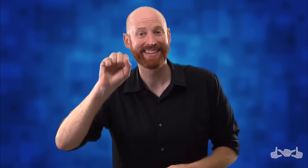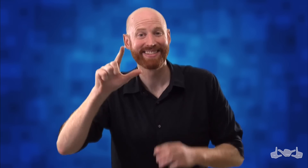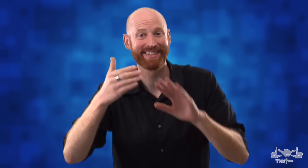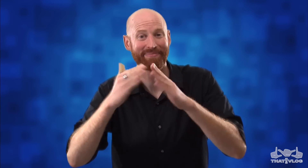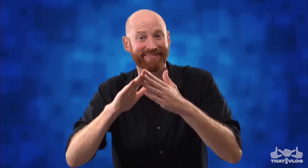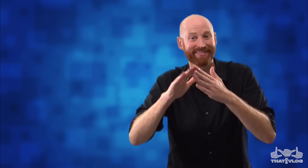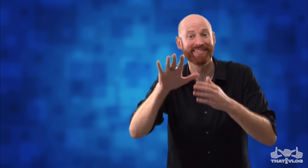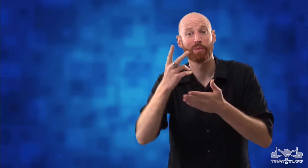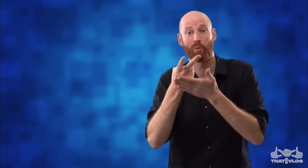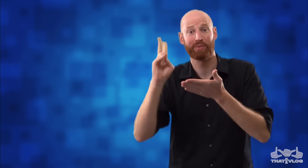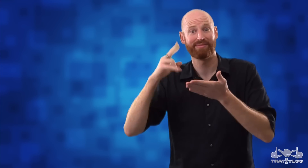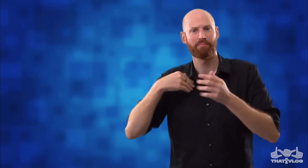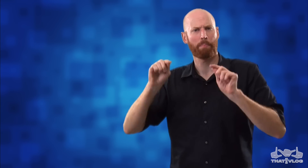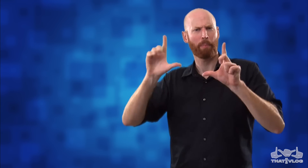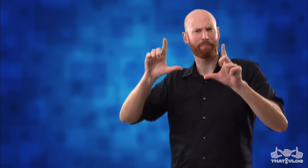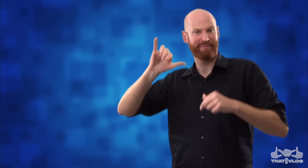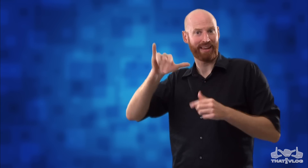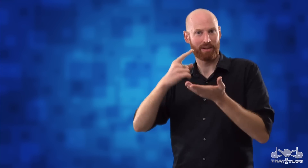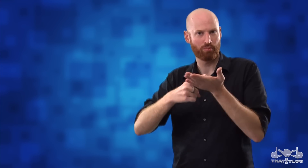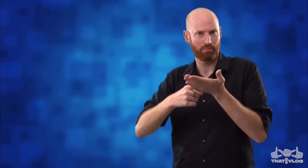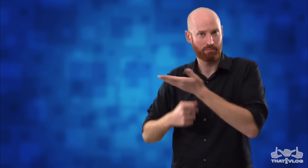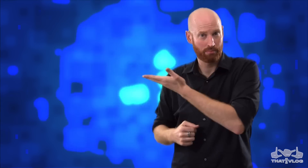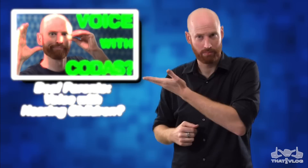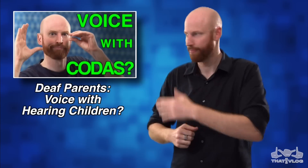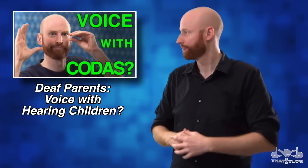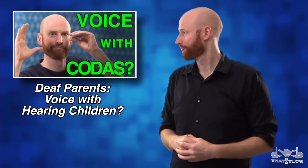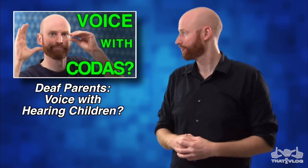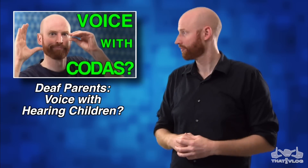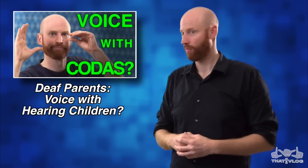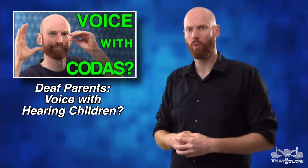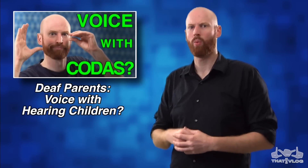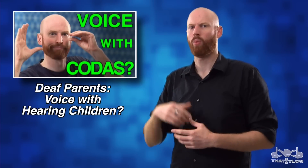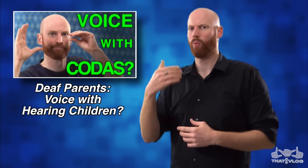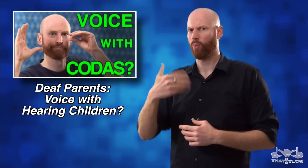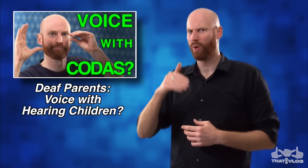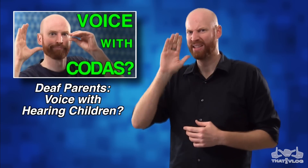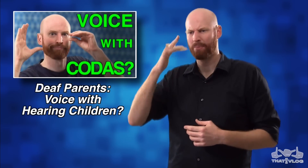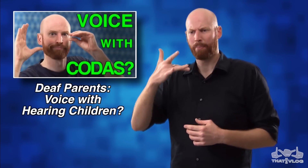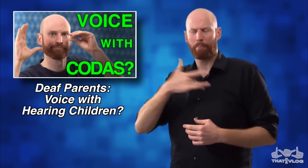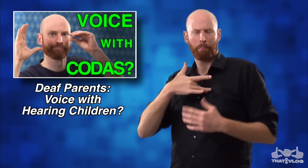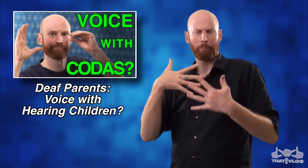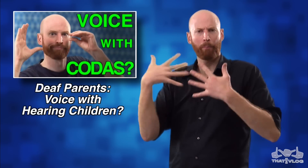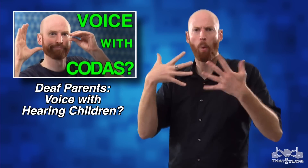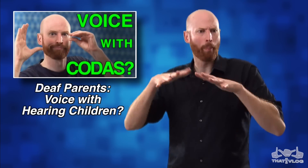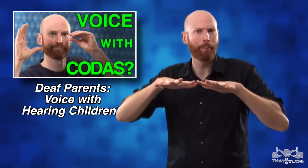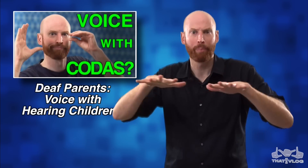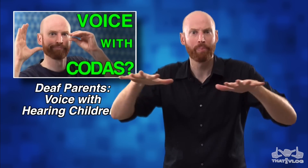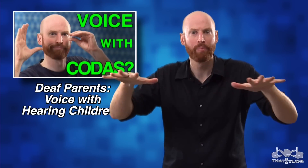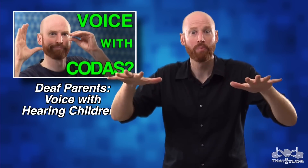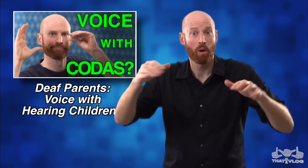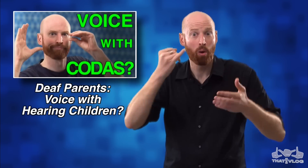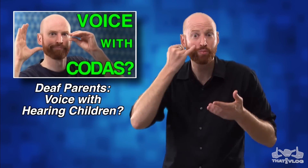Hey ASL Community! Two weeks ago, I did an episode of That!Vlog where I had a discussion about voicing with Codas. It seemed this really resonated with you in